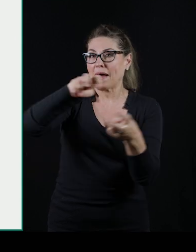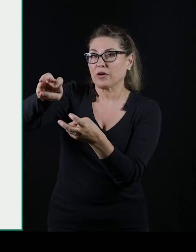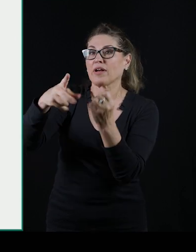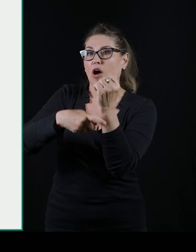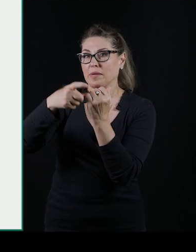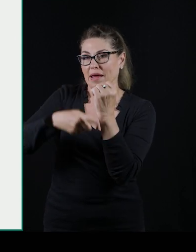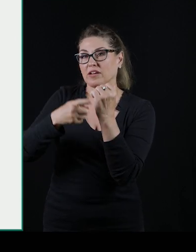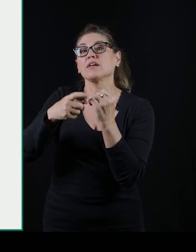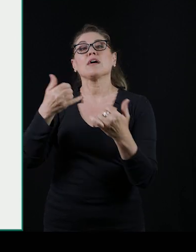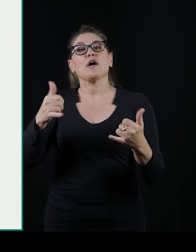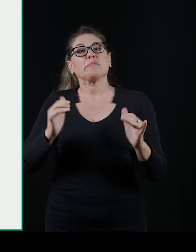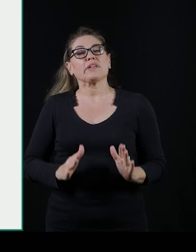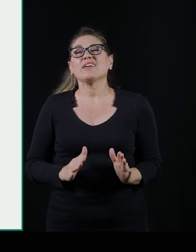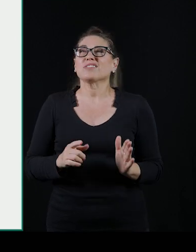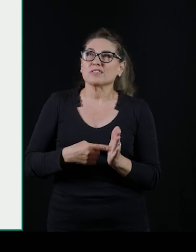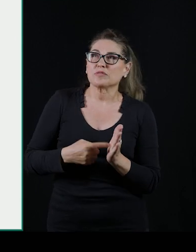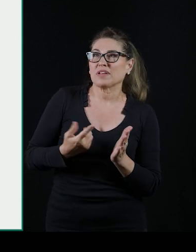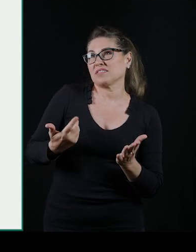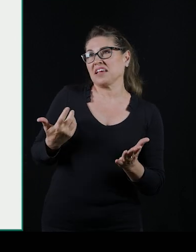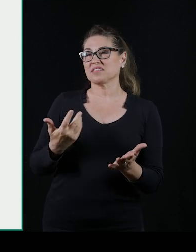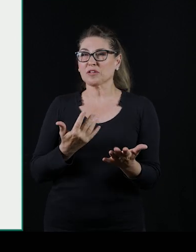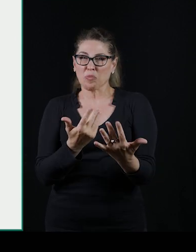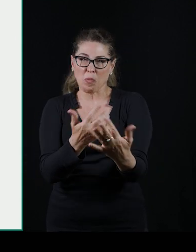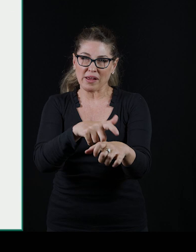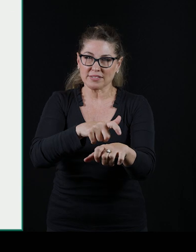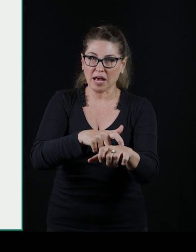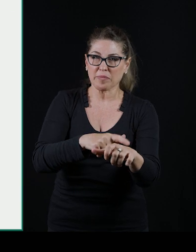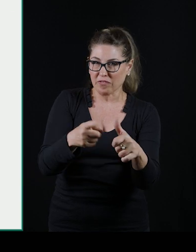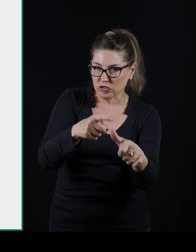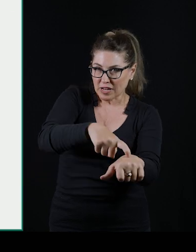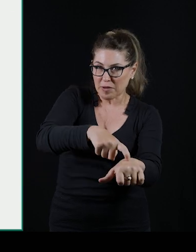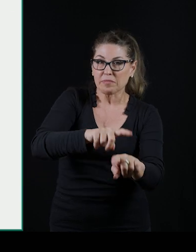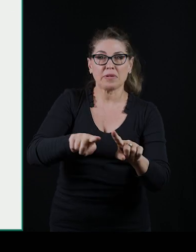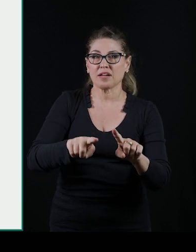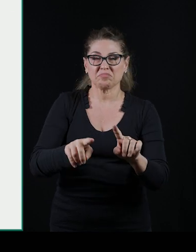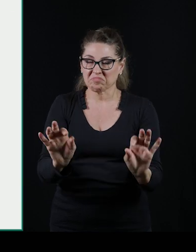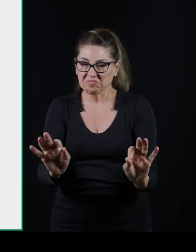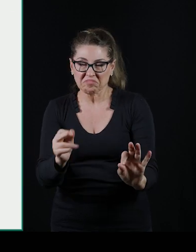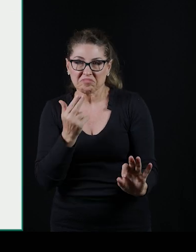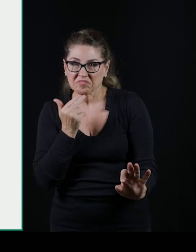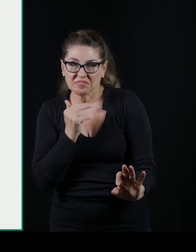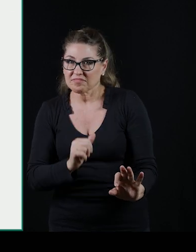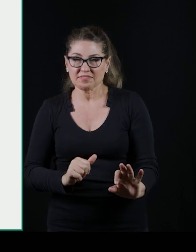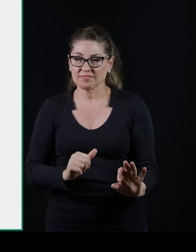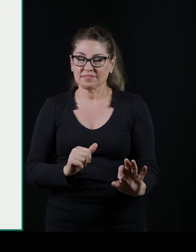Players did experience a small delay the very first time they played the realm on Azure but it was a relatively small price to pay